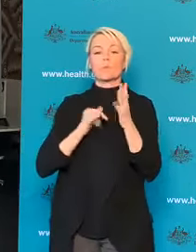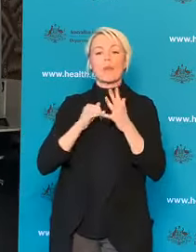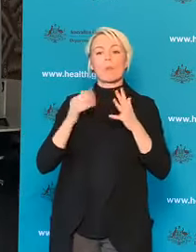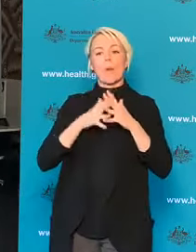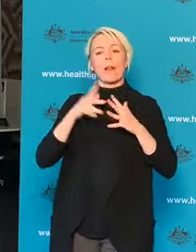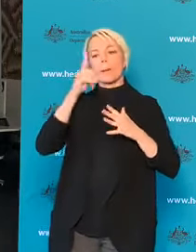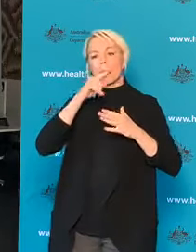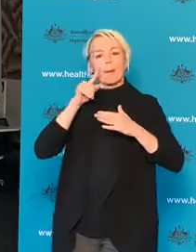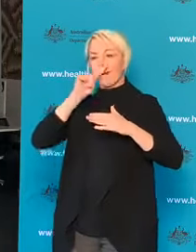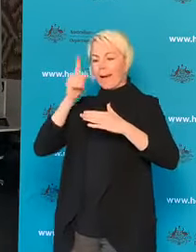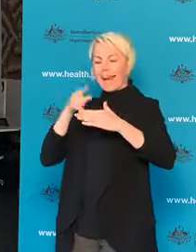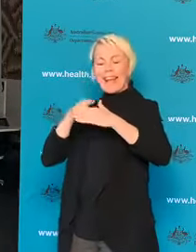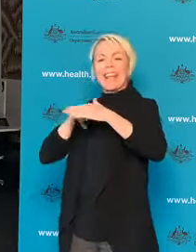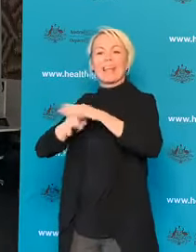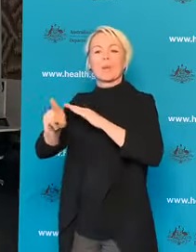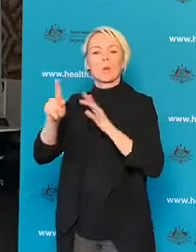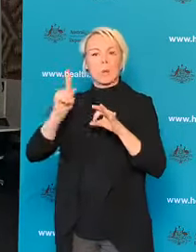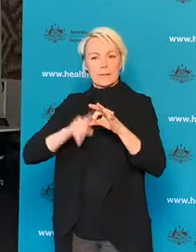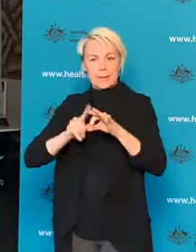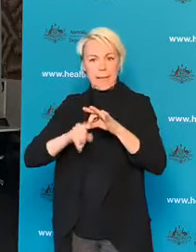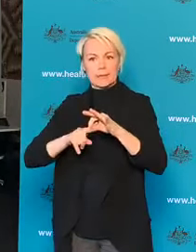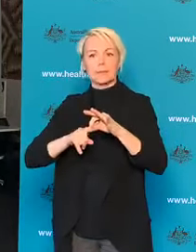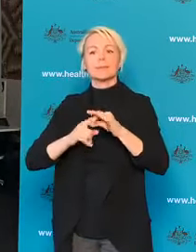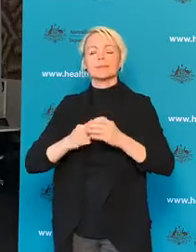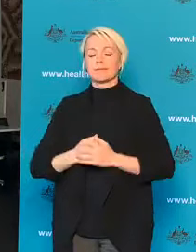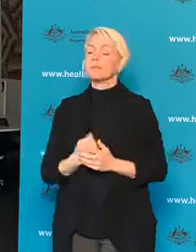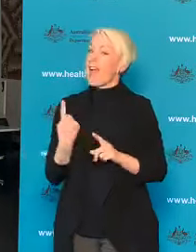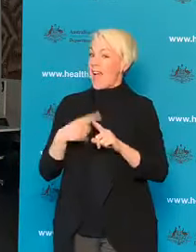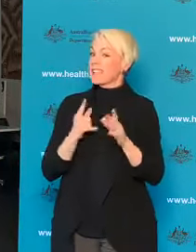said the entirety of Australia was now experiencing a second wave,